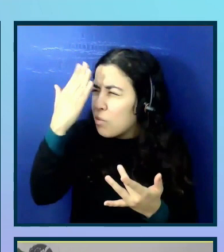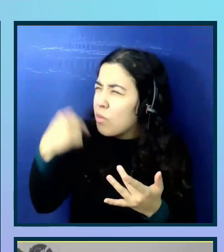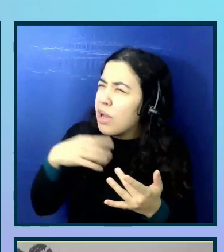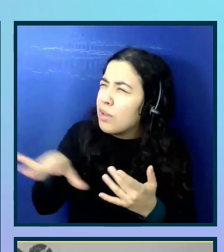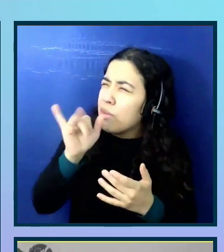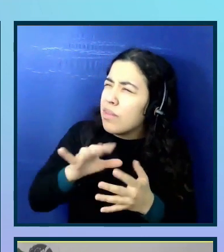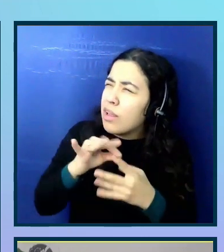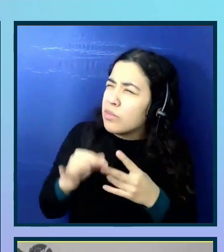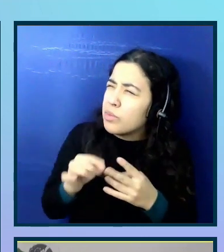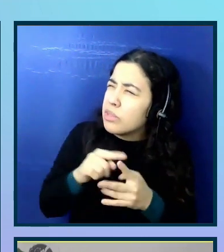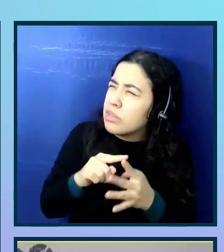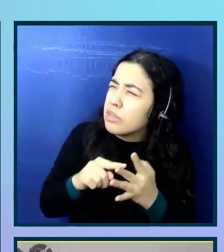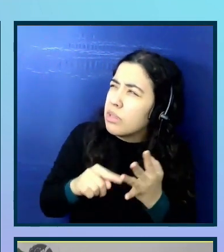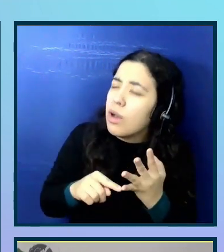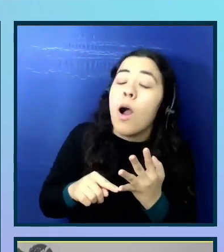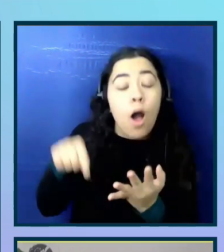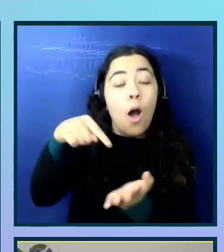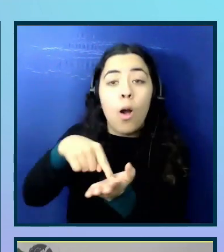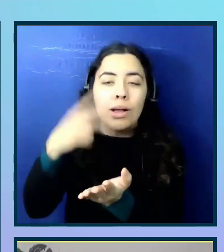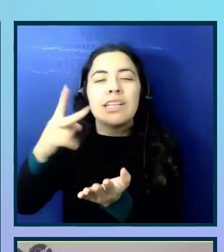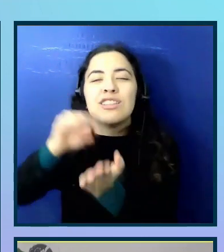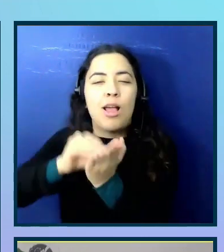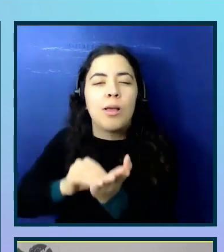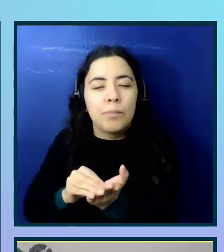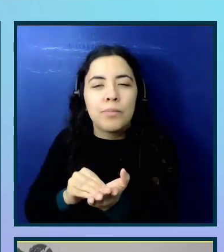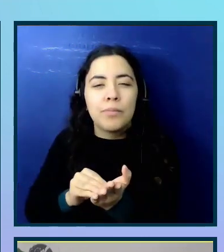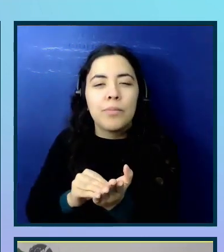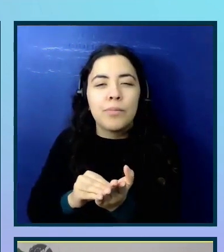So I'm really happy that I have documented the reason why this exists and how it works because yeah,